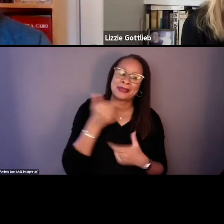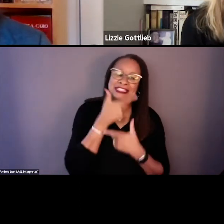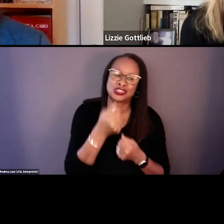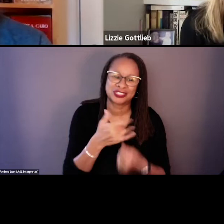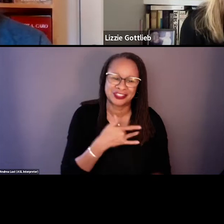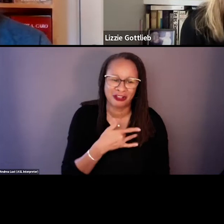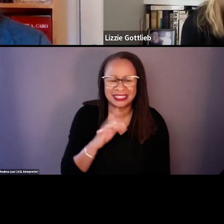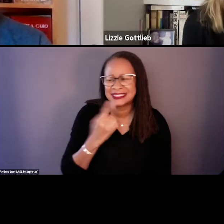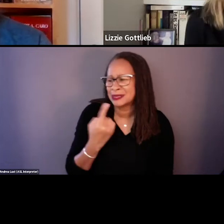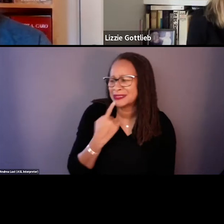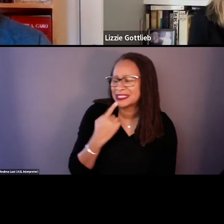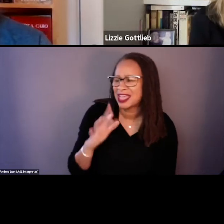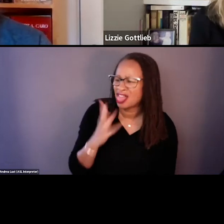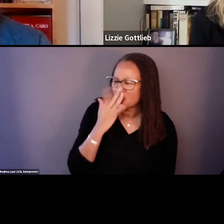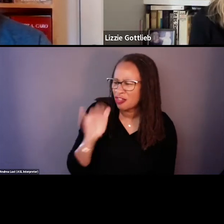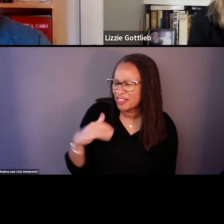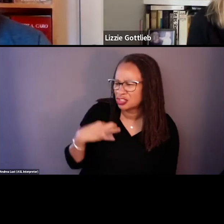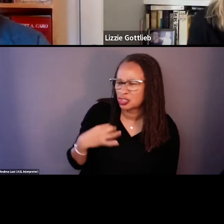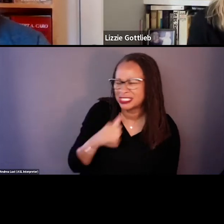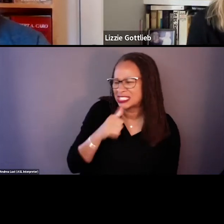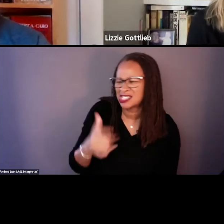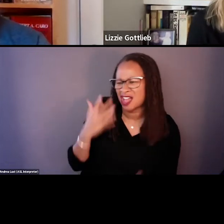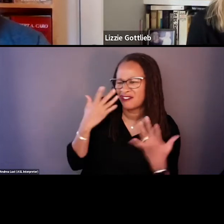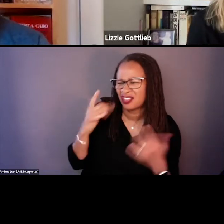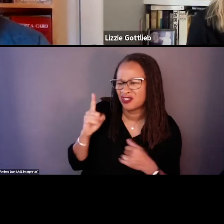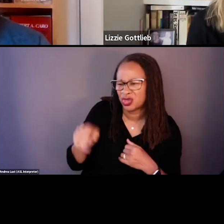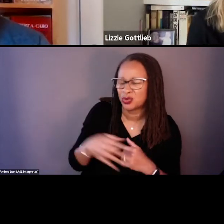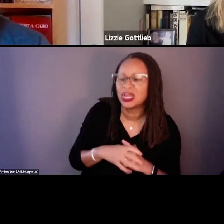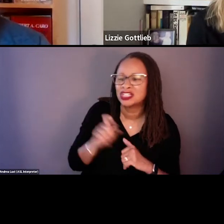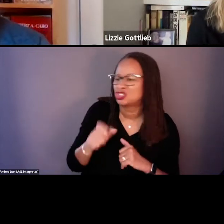He has my best interests at heart. So sometimes he'll say, you know, "The color of that shirt is really not flattering.